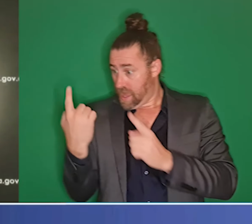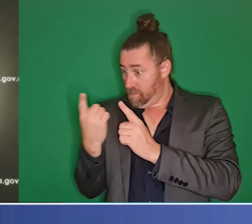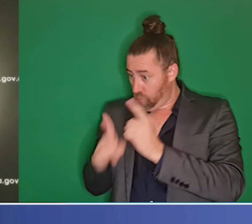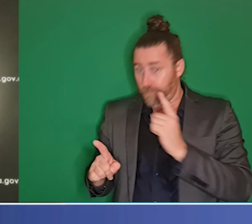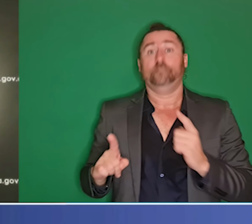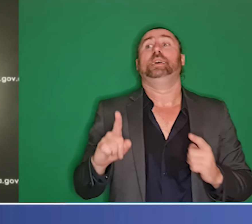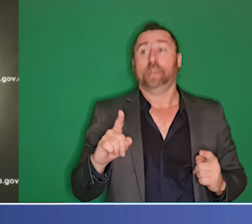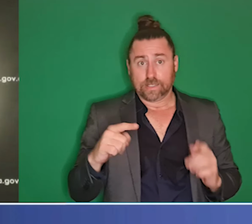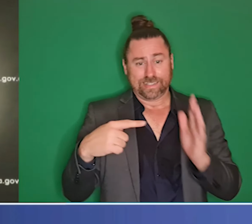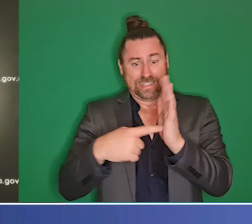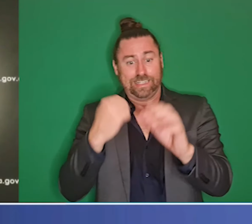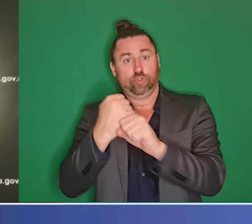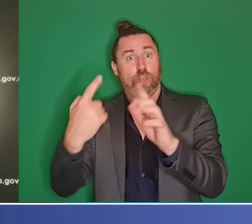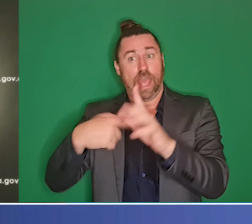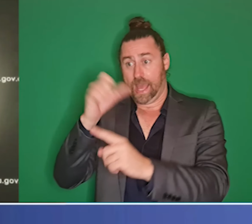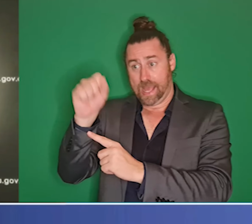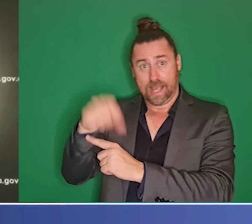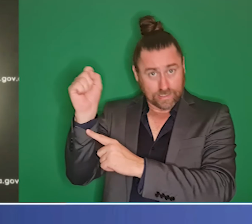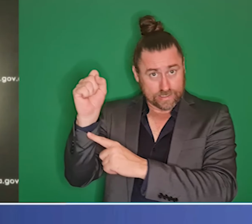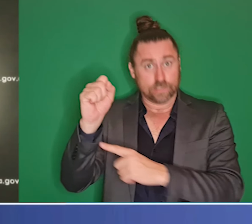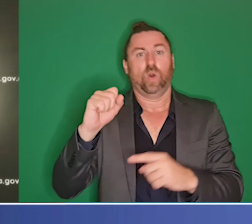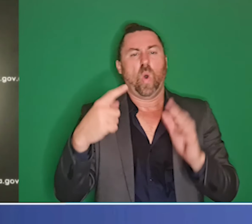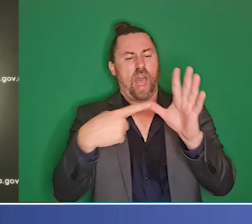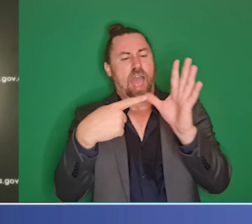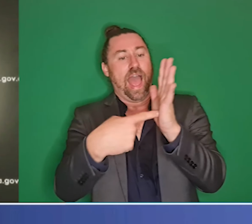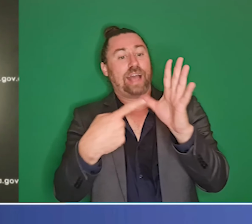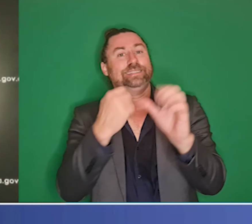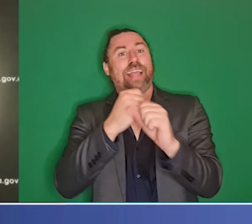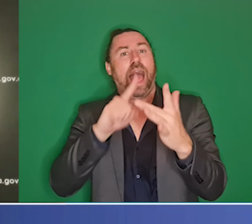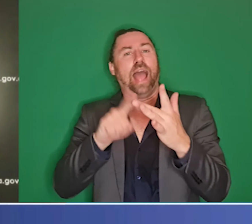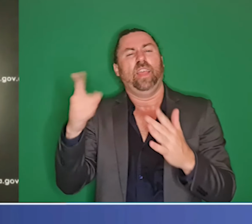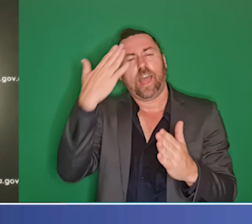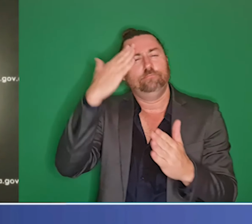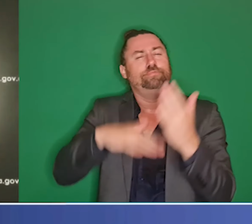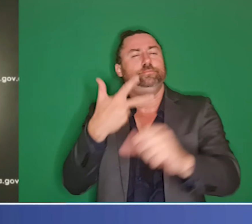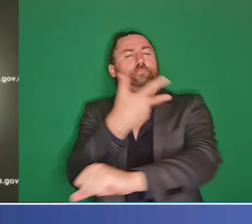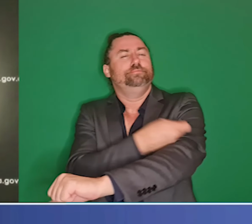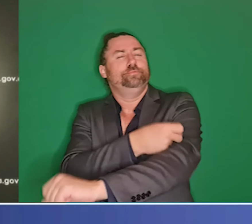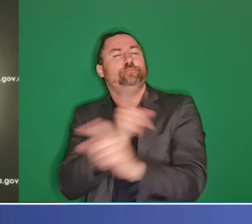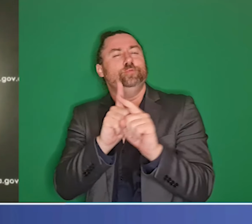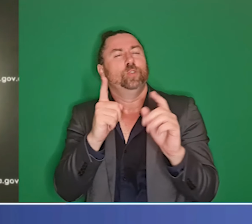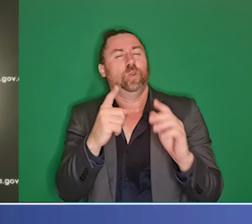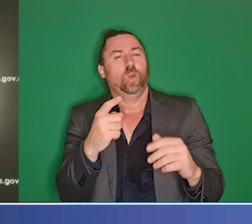were there a TGA and an ATAGI approval. That should help with...